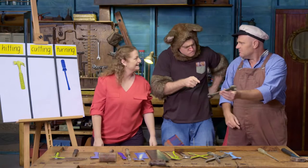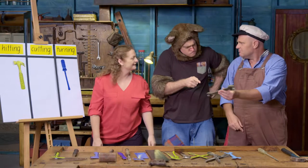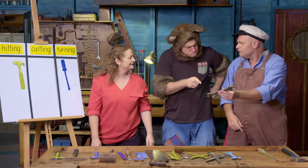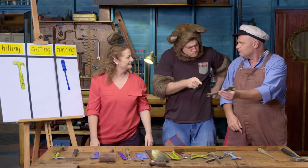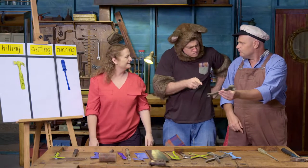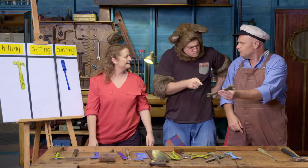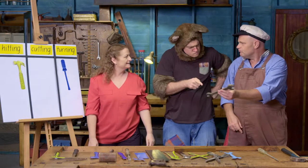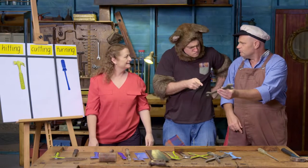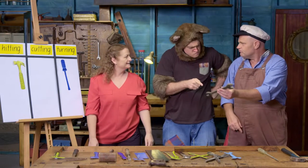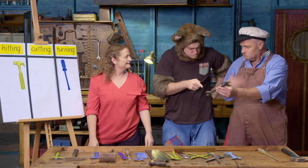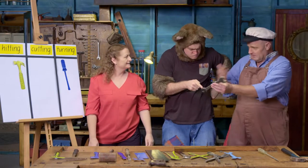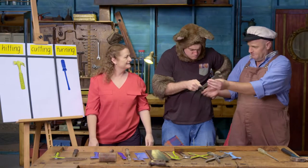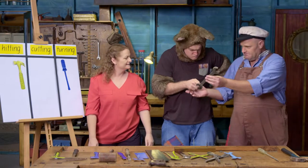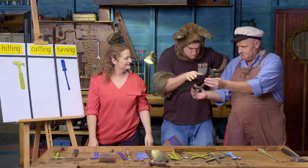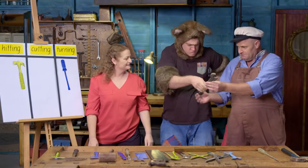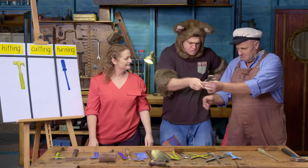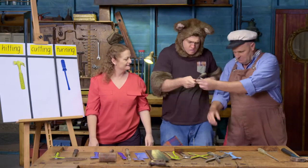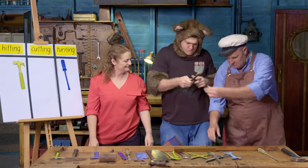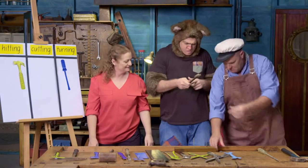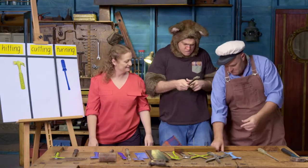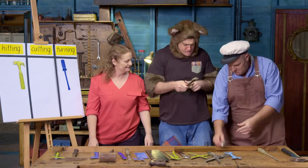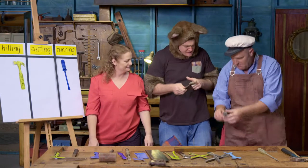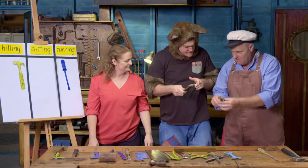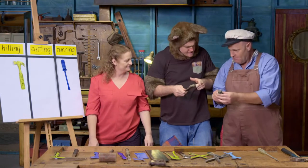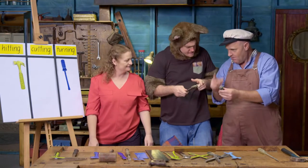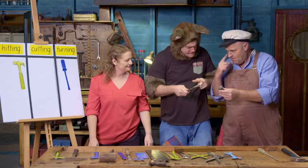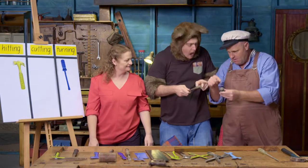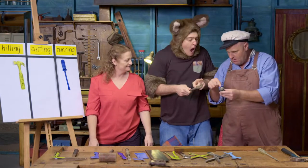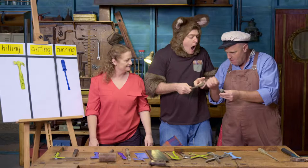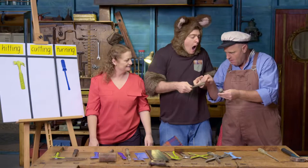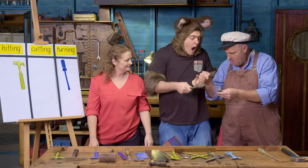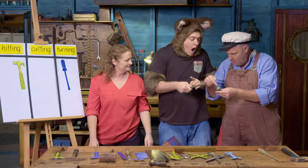Hmmm. What's this one for? Hmmm. I'll show you.